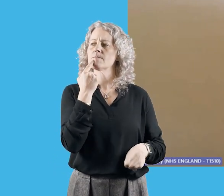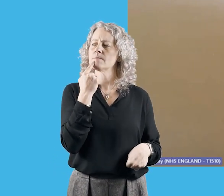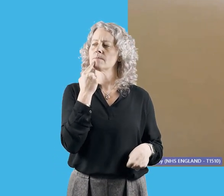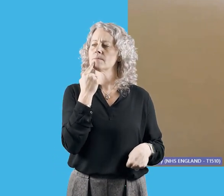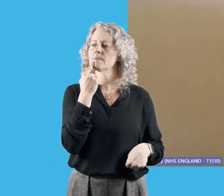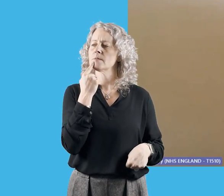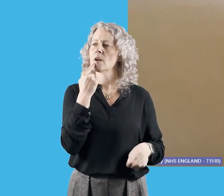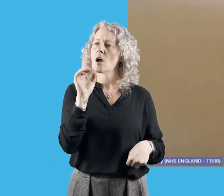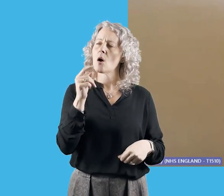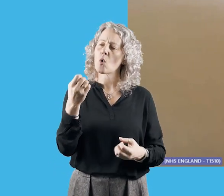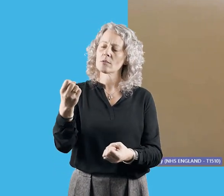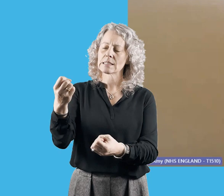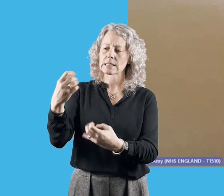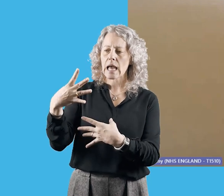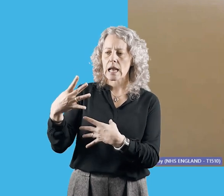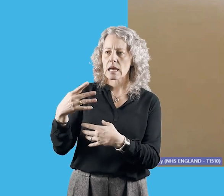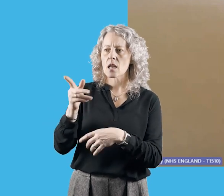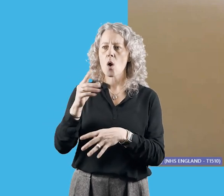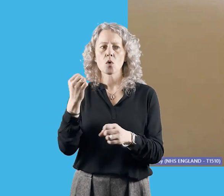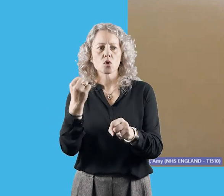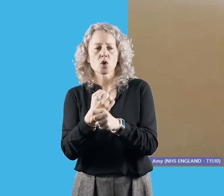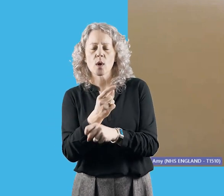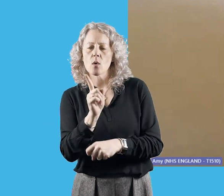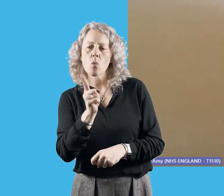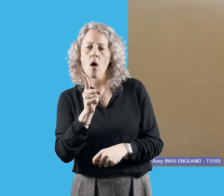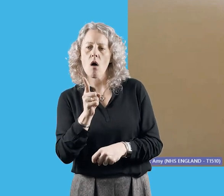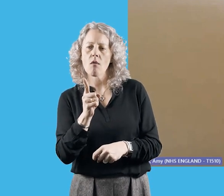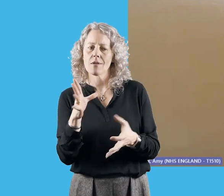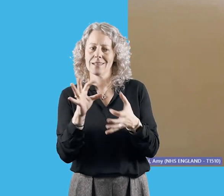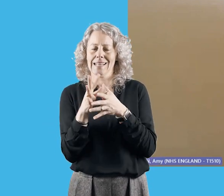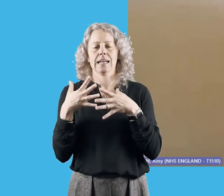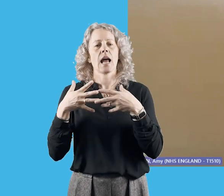what that people are saying and what people are doing when it